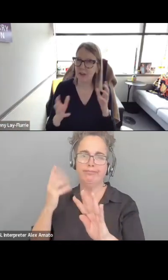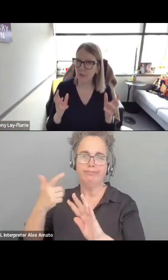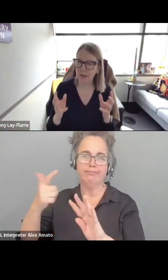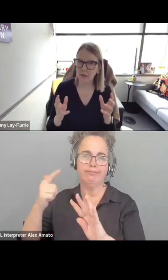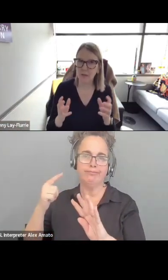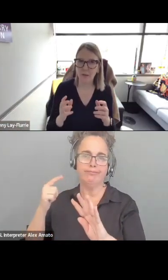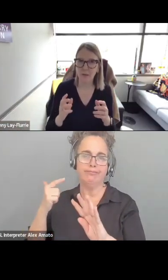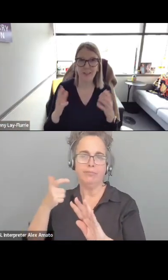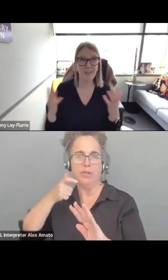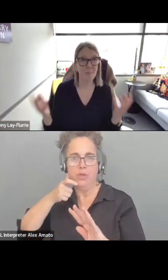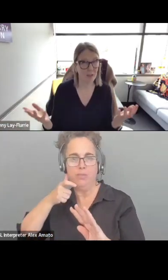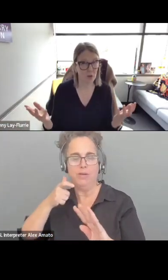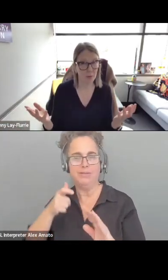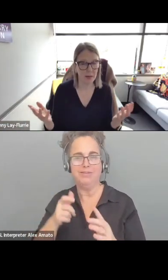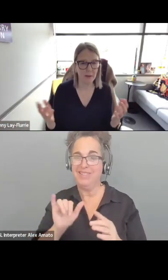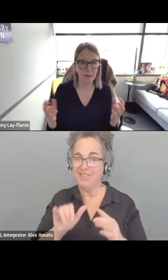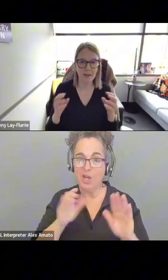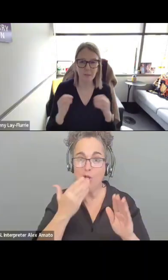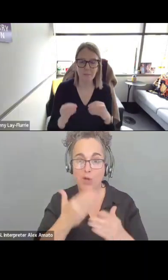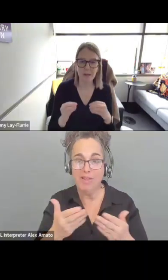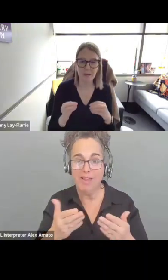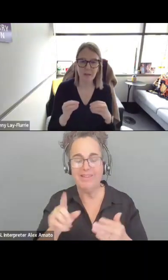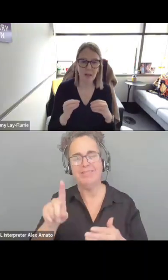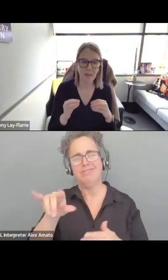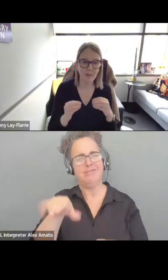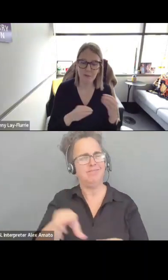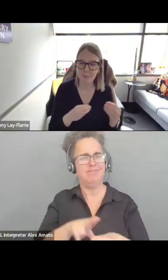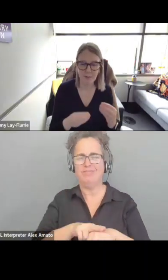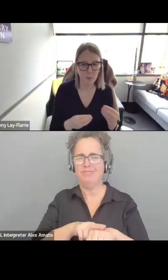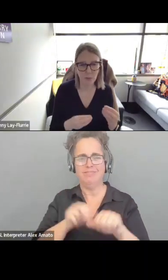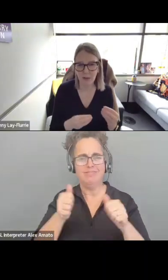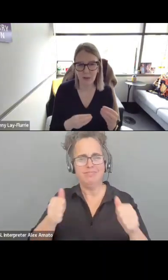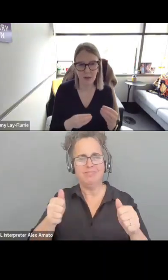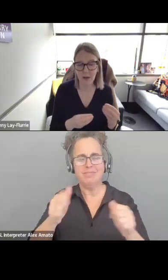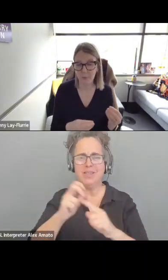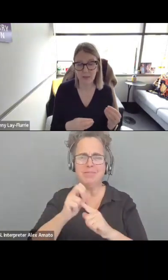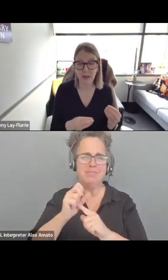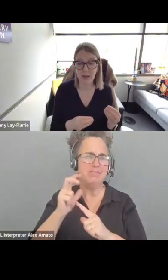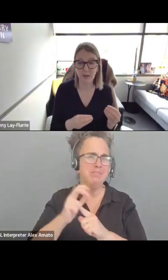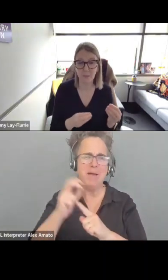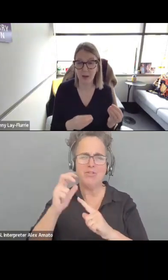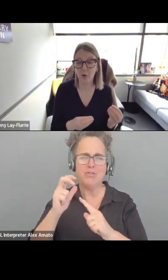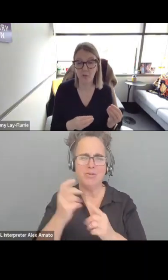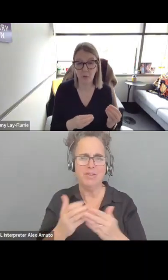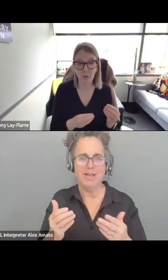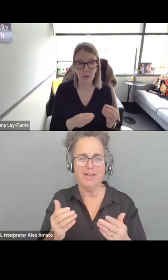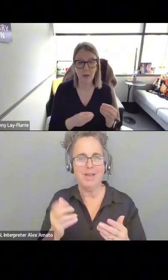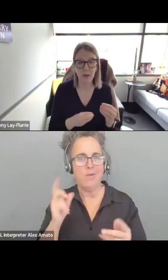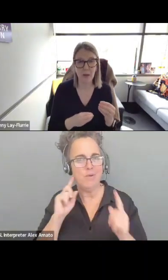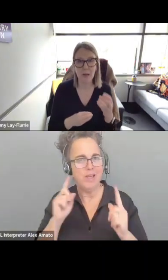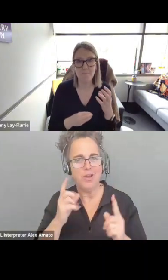Is that a good thing? That's a magical thing that's meant and the feedback that we hear every day is powerful.